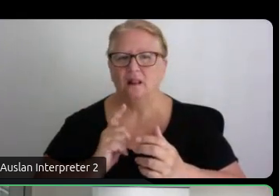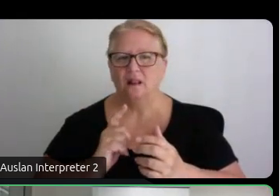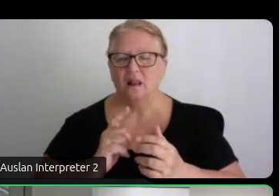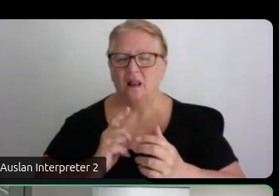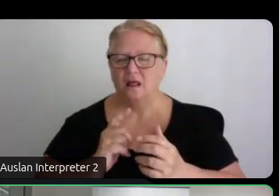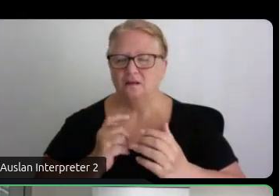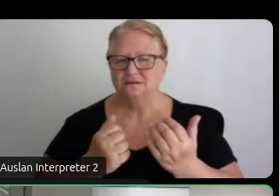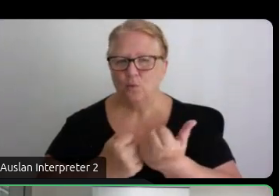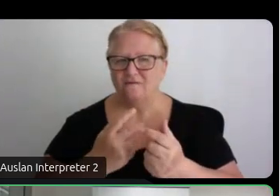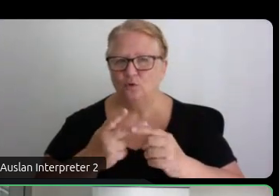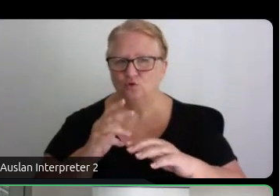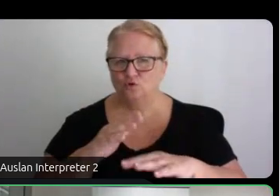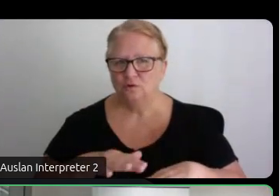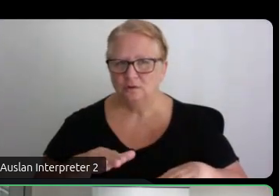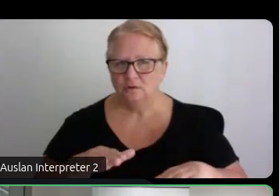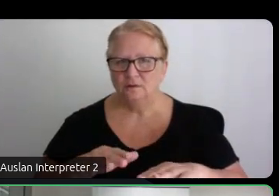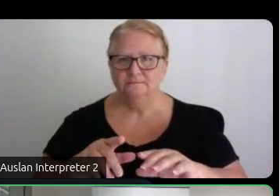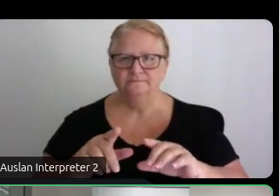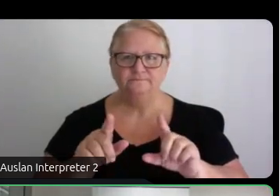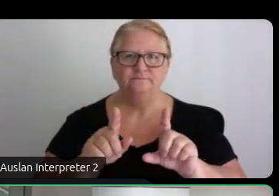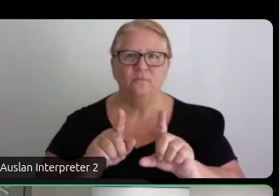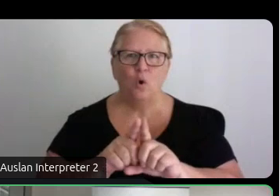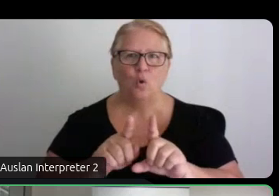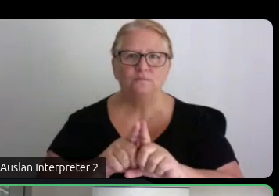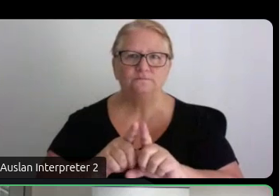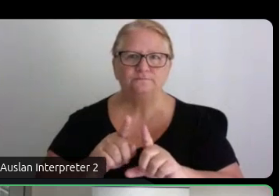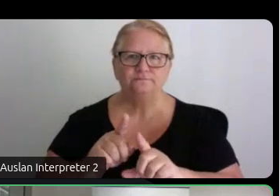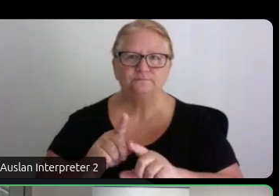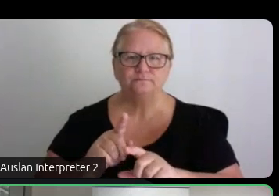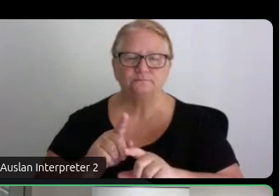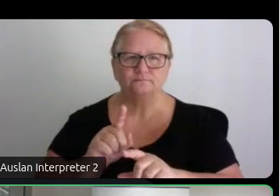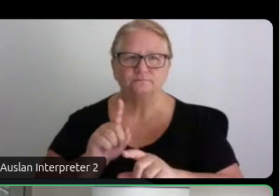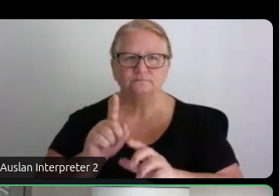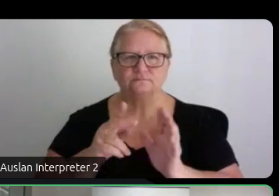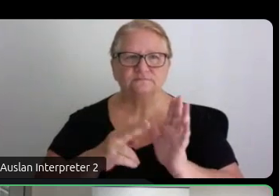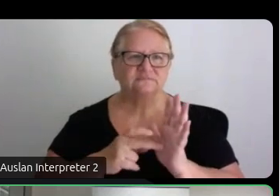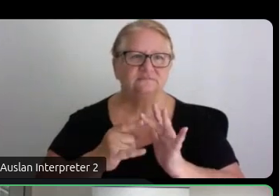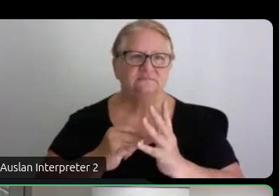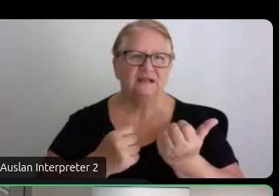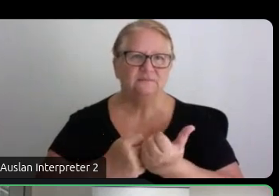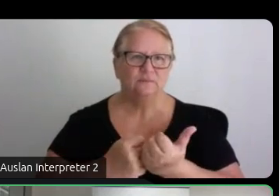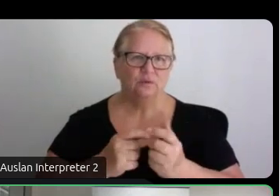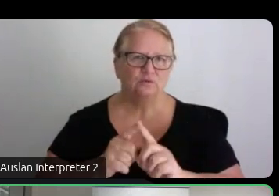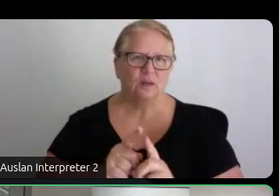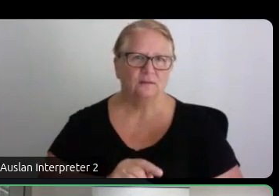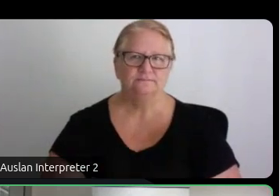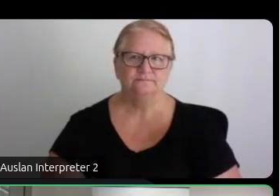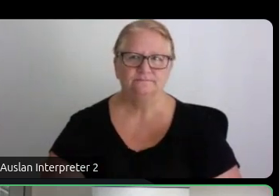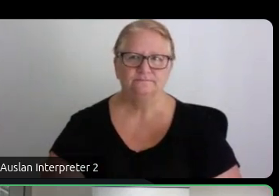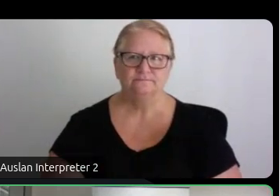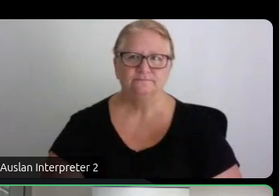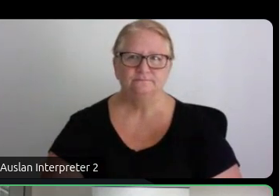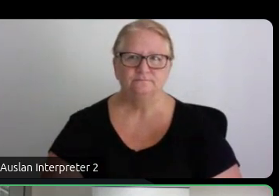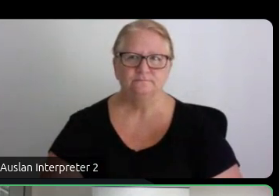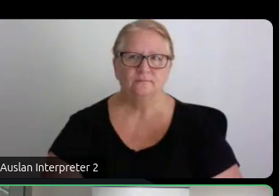one and also that um uh NDIS support one because it's relatively new. I will also say um I don't